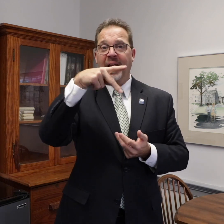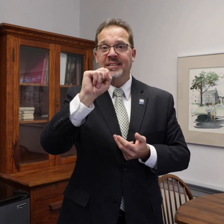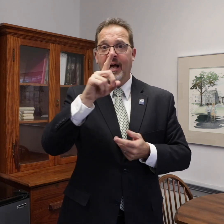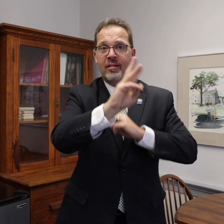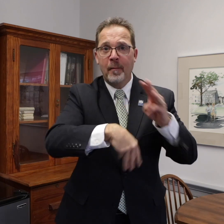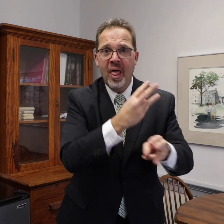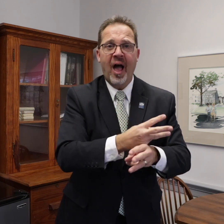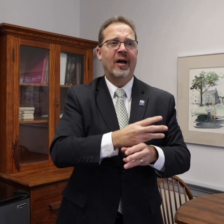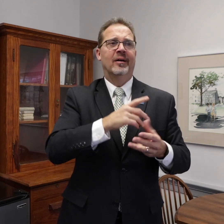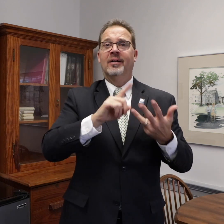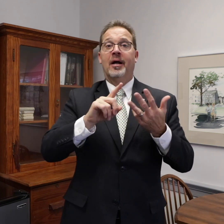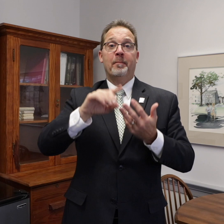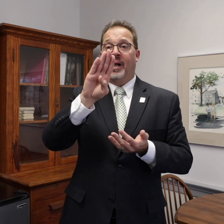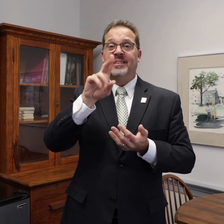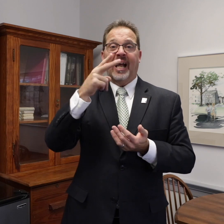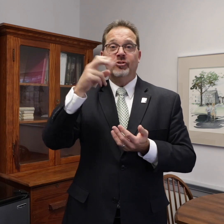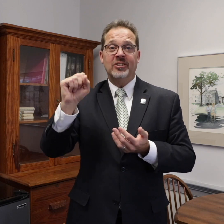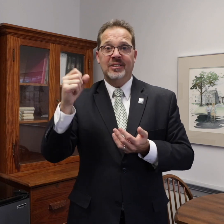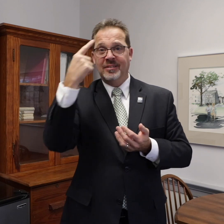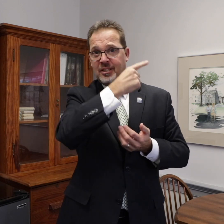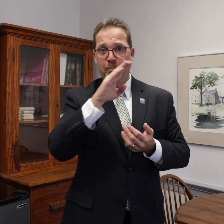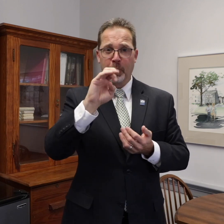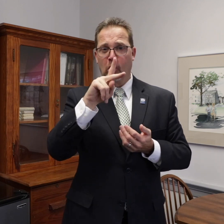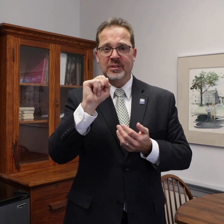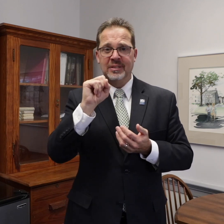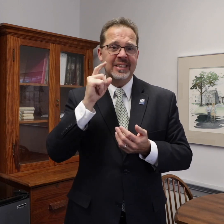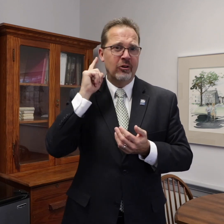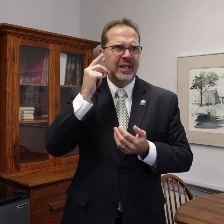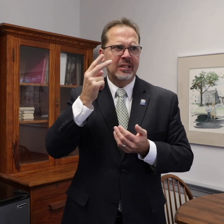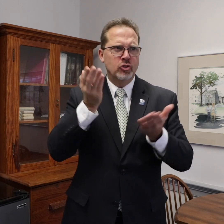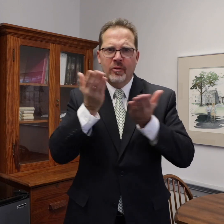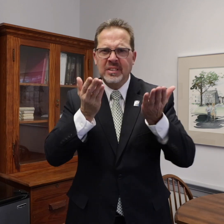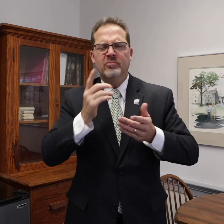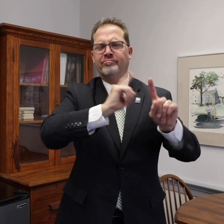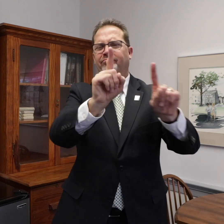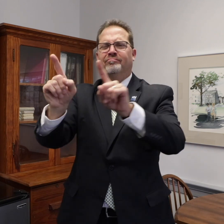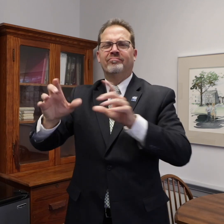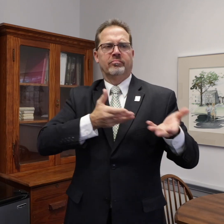Alumni, BDHHS (Berks Deaf & Hard of Hearing Services) among others. Thank